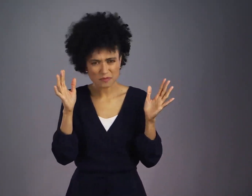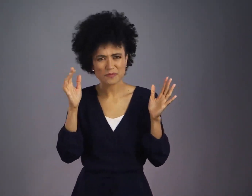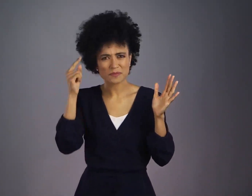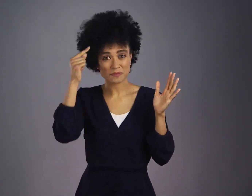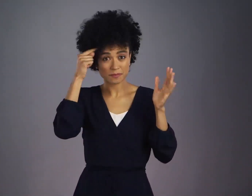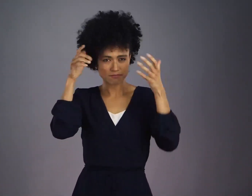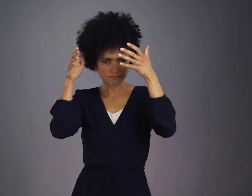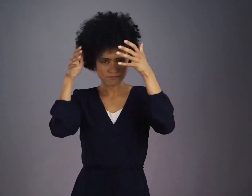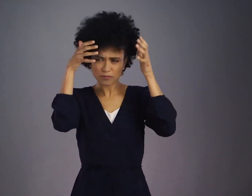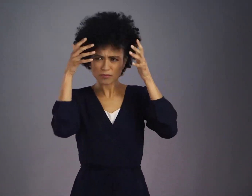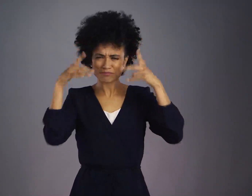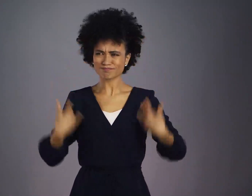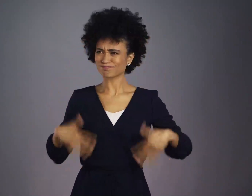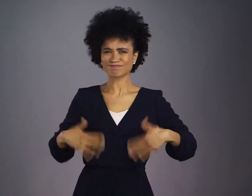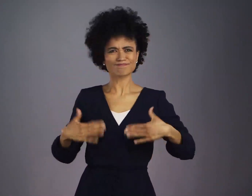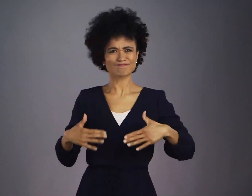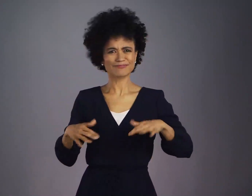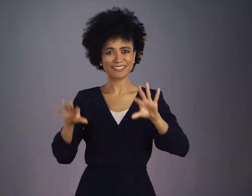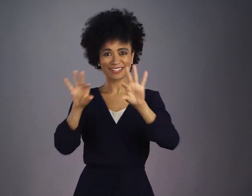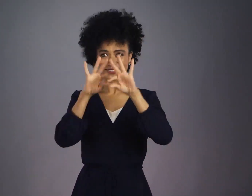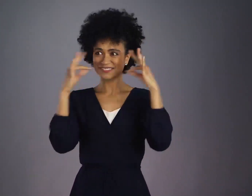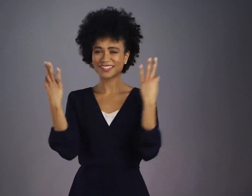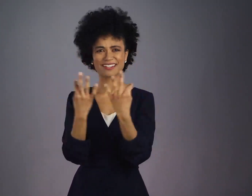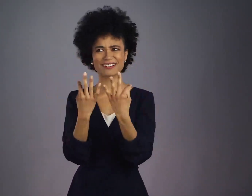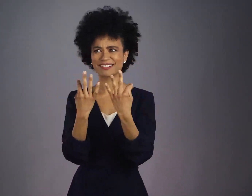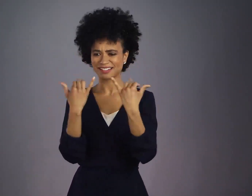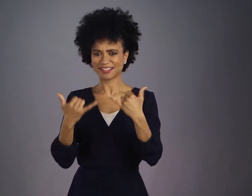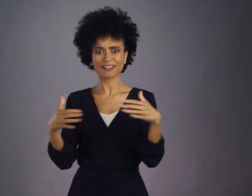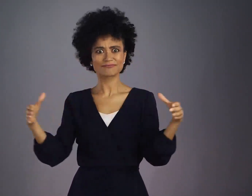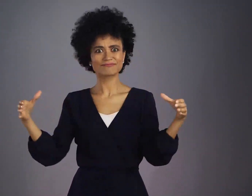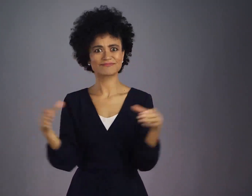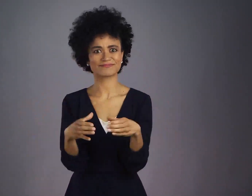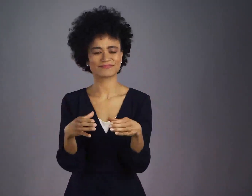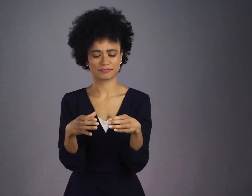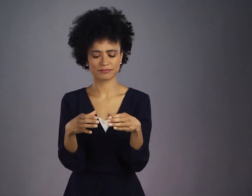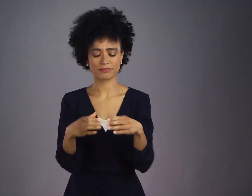After all, your family is reunited, alcohol is no longer a problem